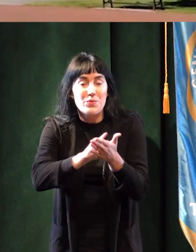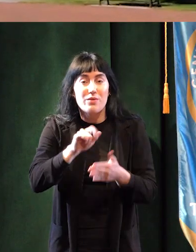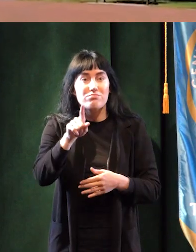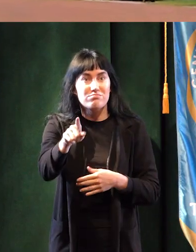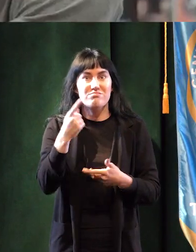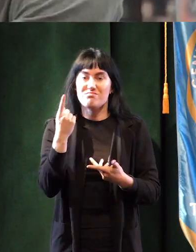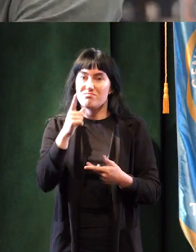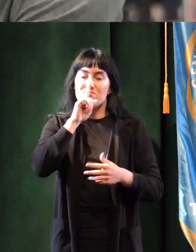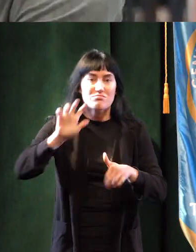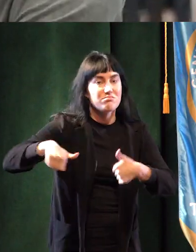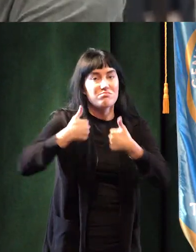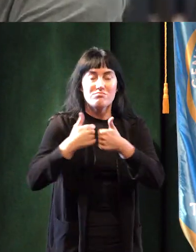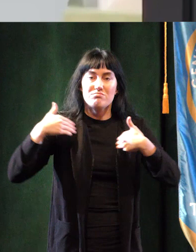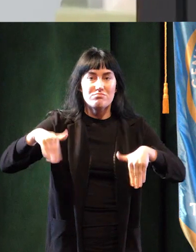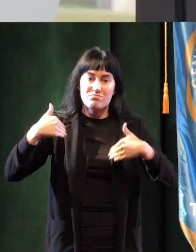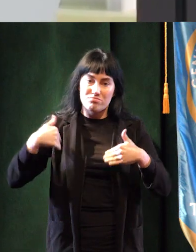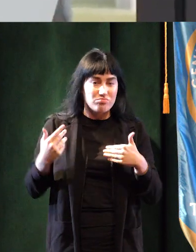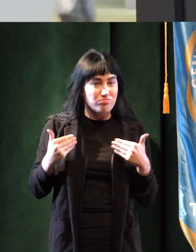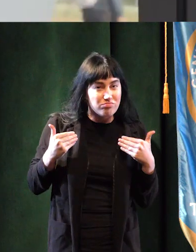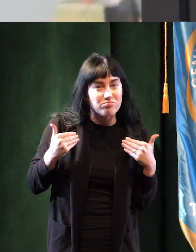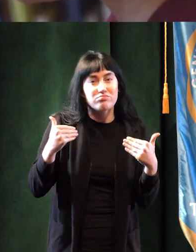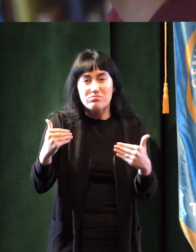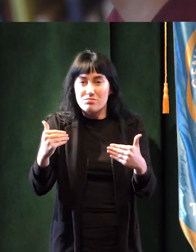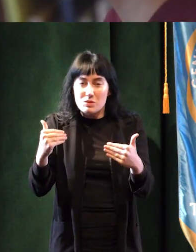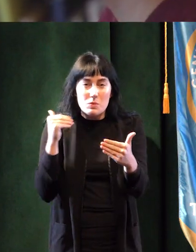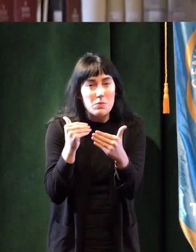an enormous hurdle and stand on the cusp of the future that can be both